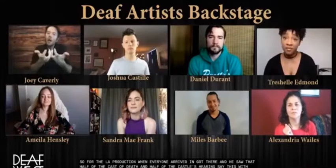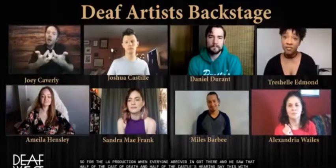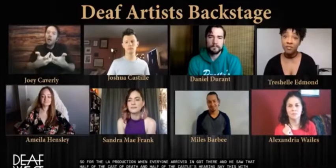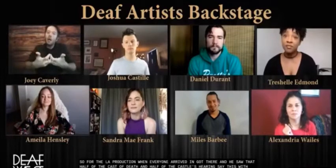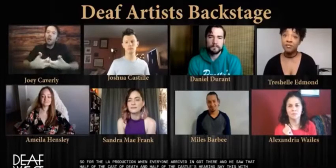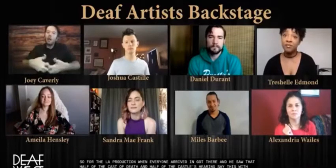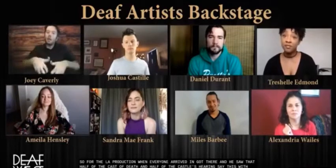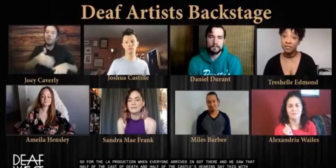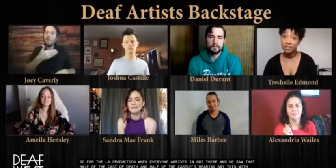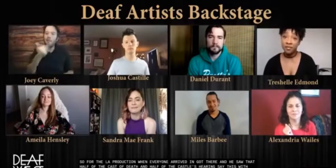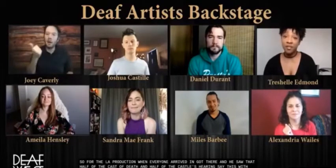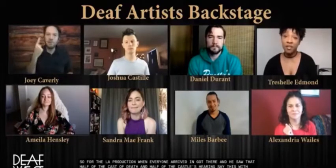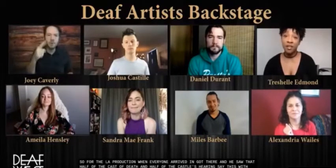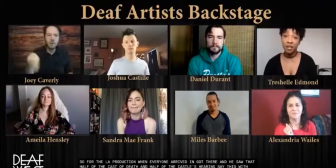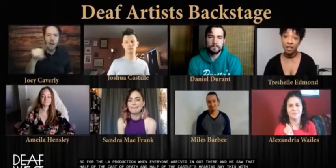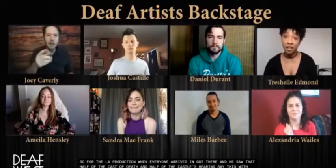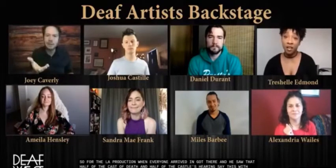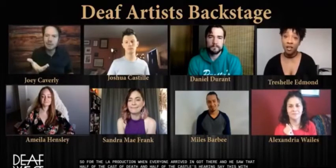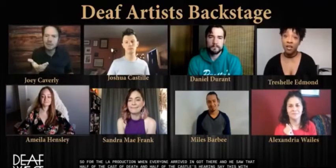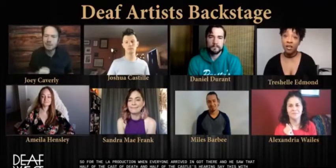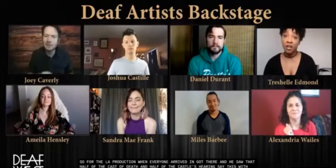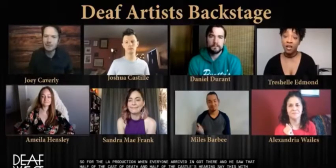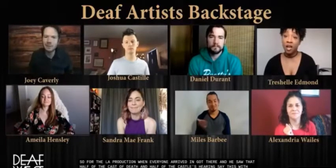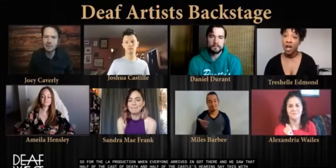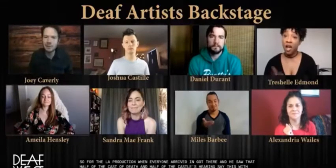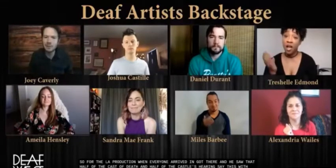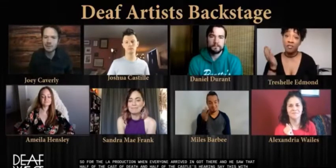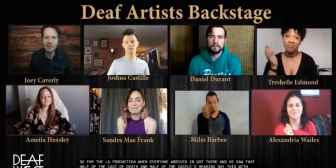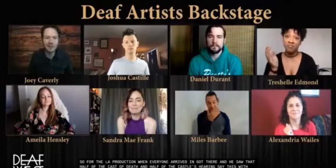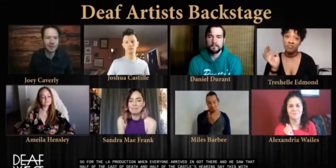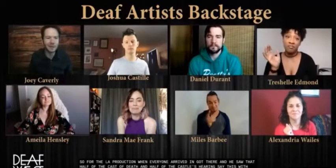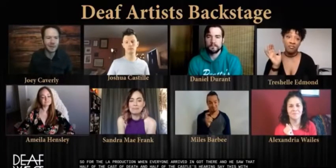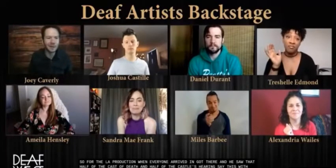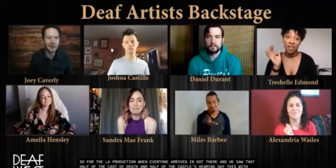How did that process coincide? How did it work for everyone?